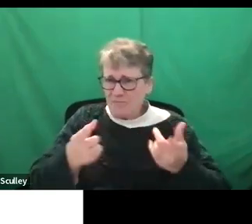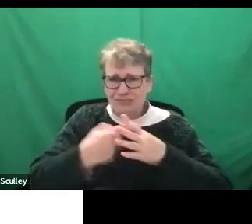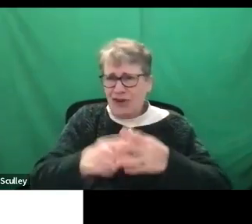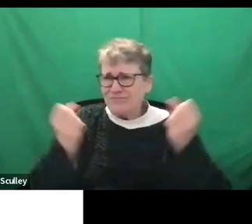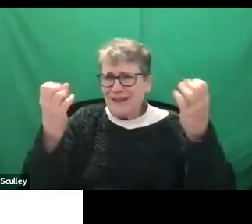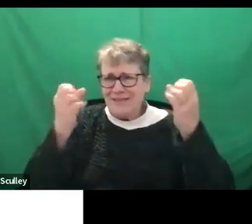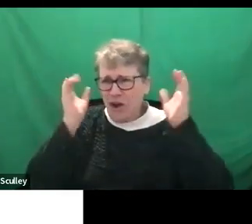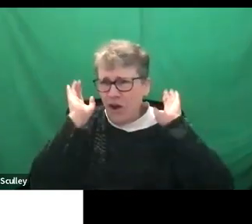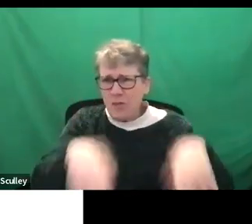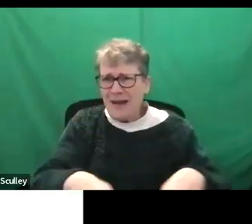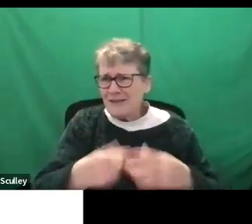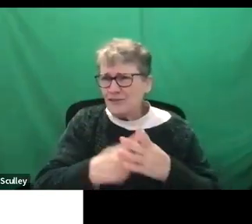that is sign language.